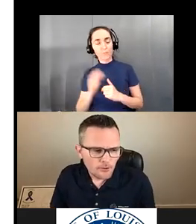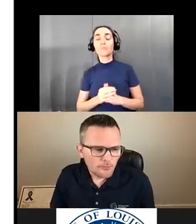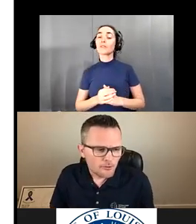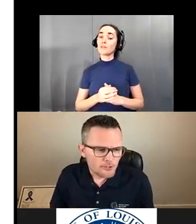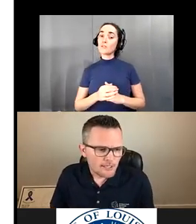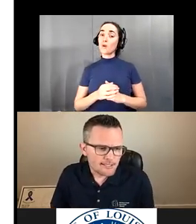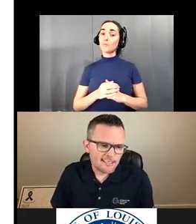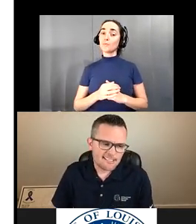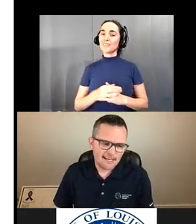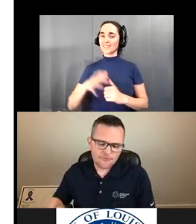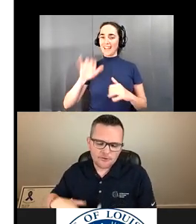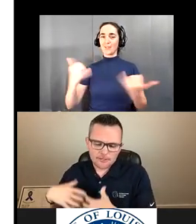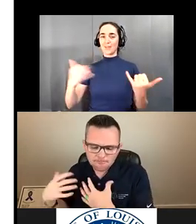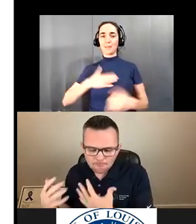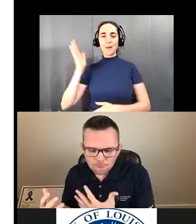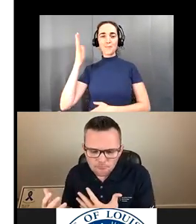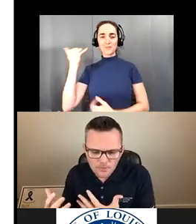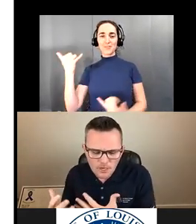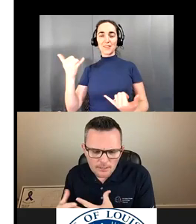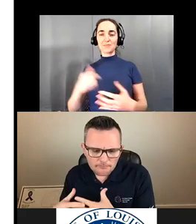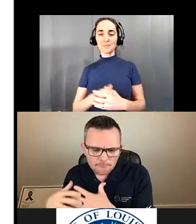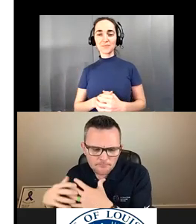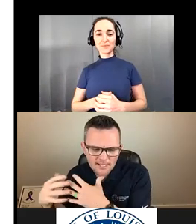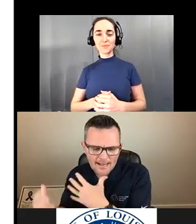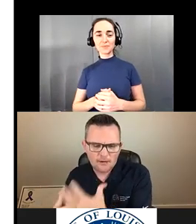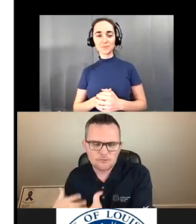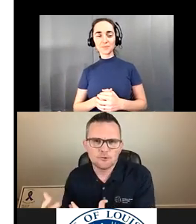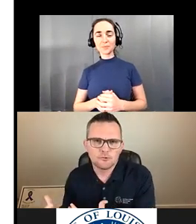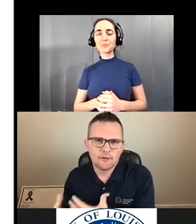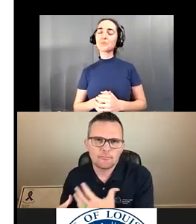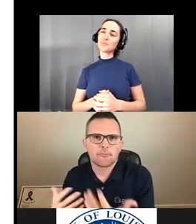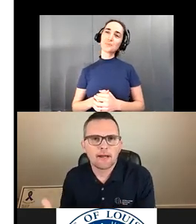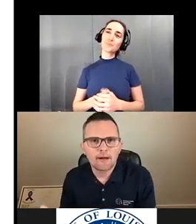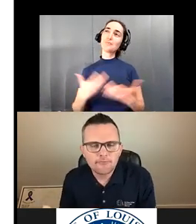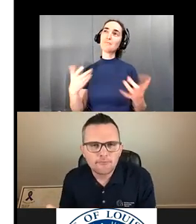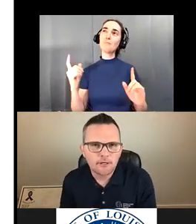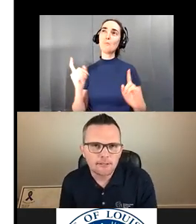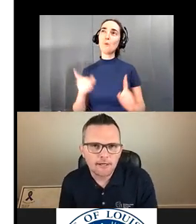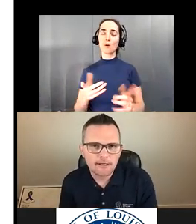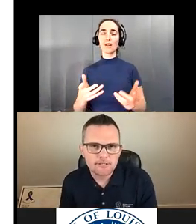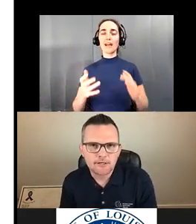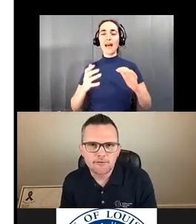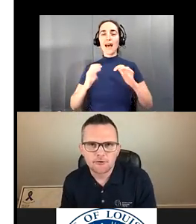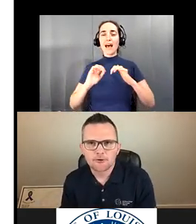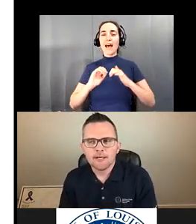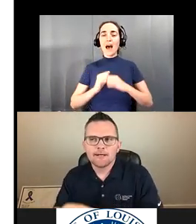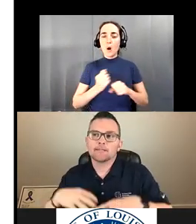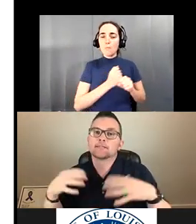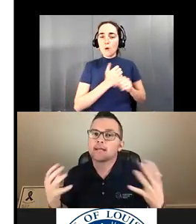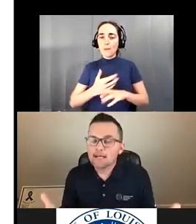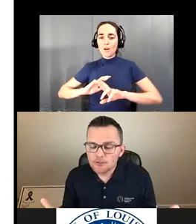be presenting today as kind of the kind of how to be prepare, not necessarily for a disaster